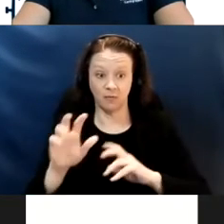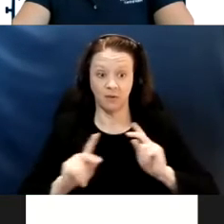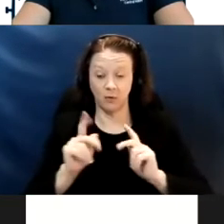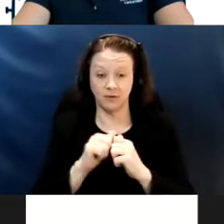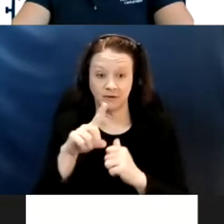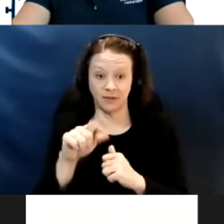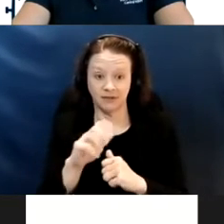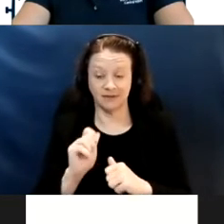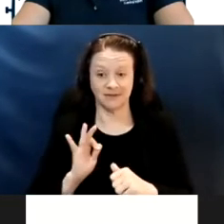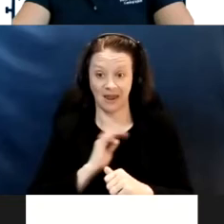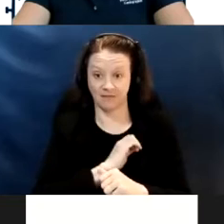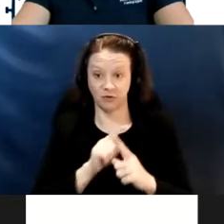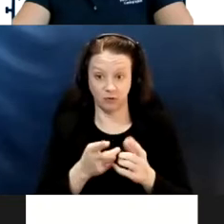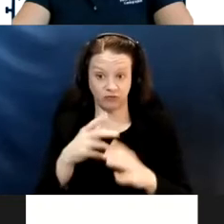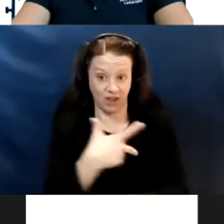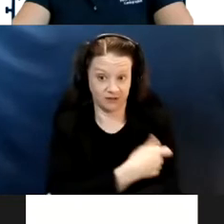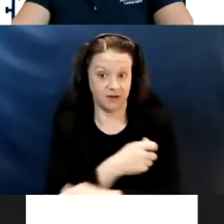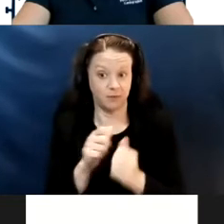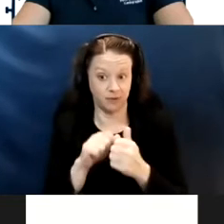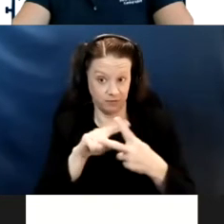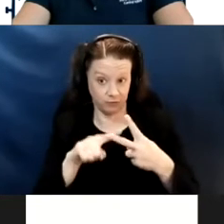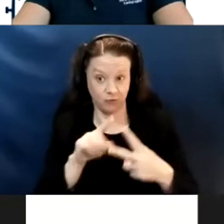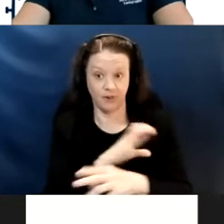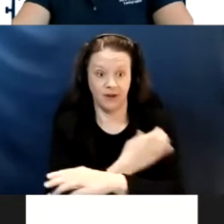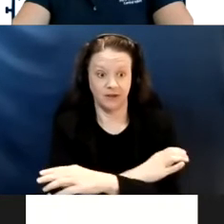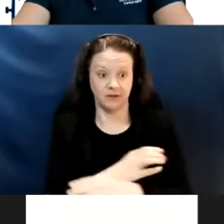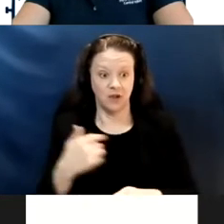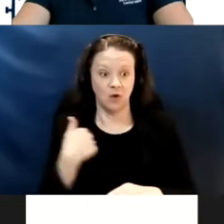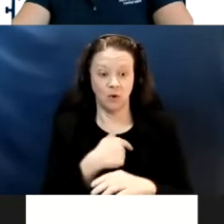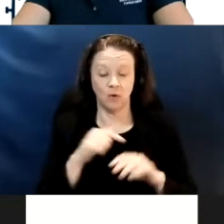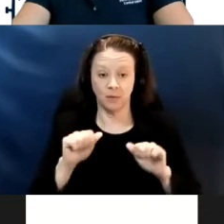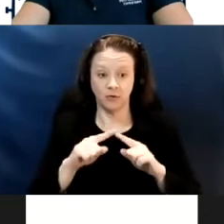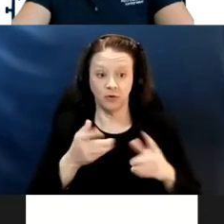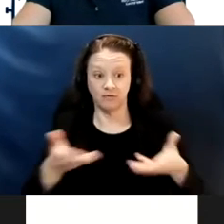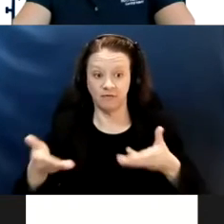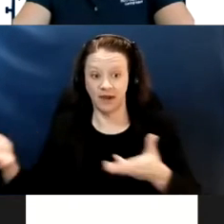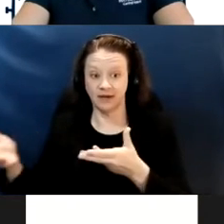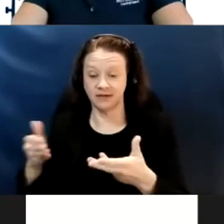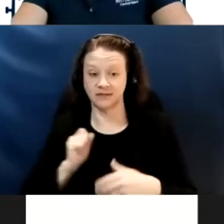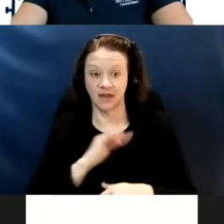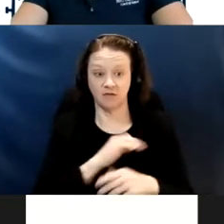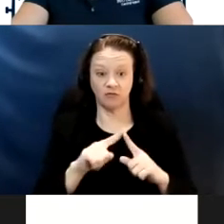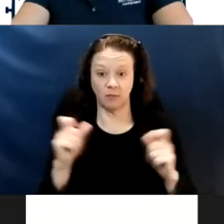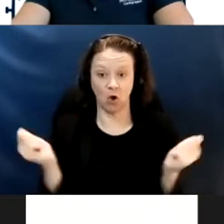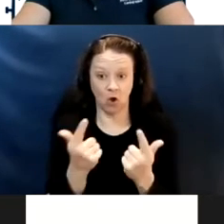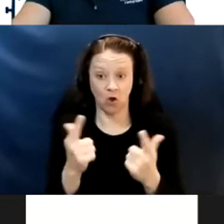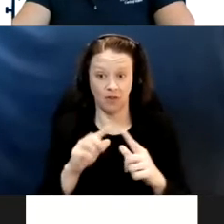RICV was able to invite staff from all of our offices. We have two satellite offices as well as our main office.